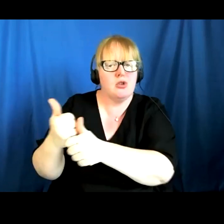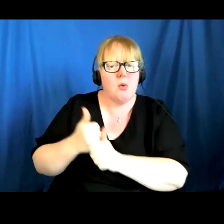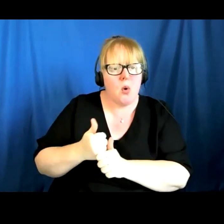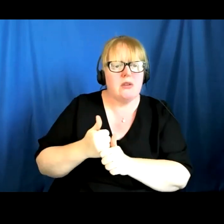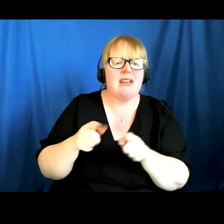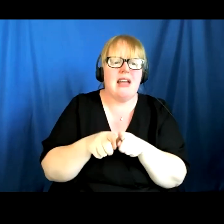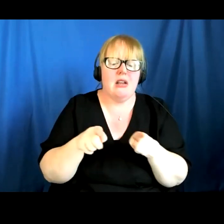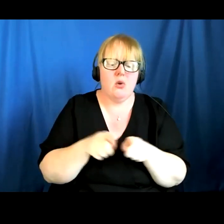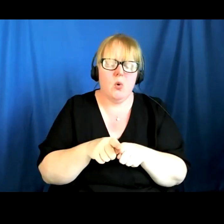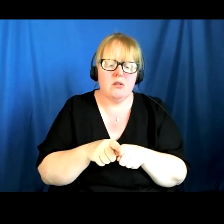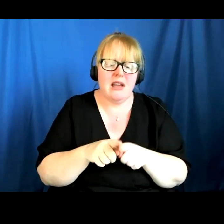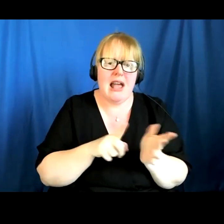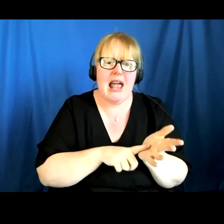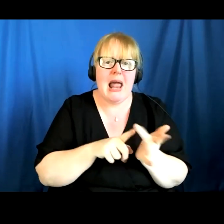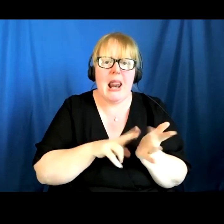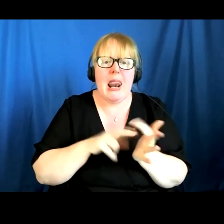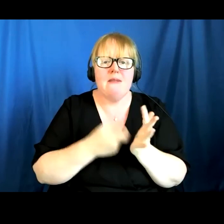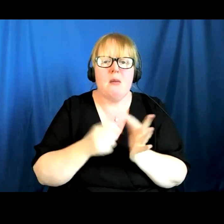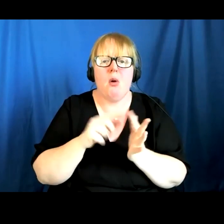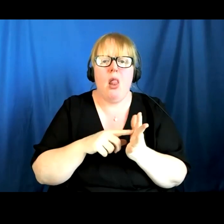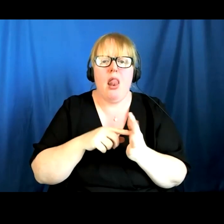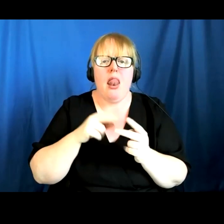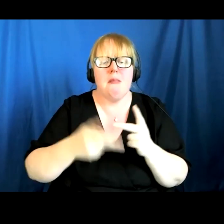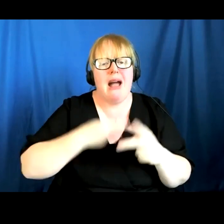and Liverpool Biennial, and of course, to the Constellations programming team.